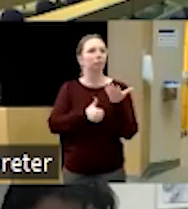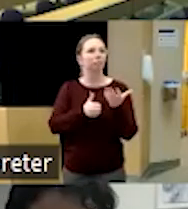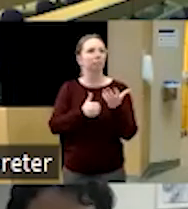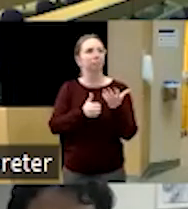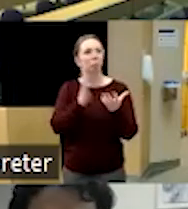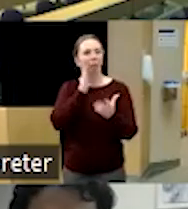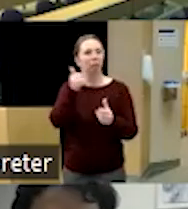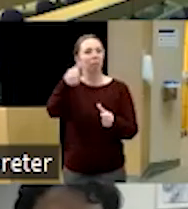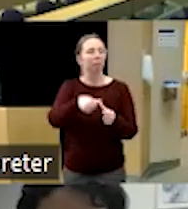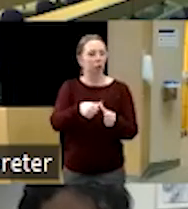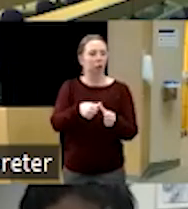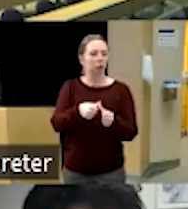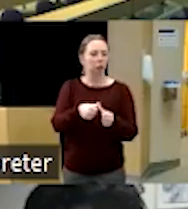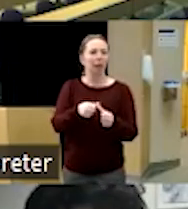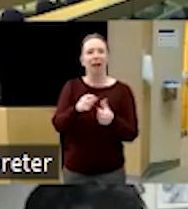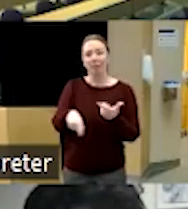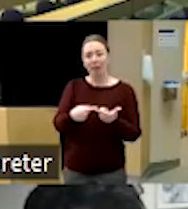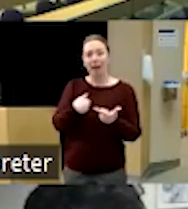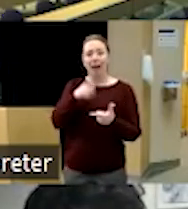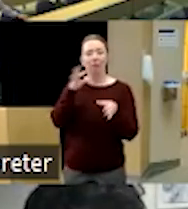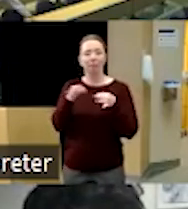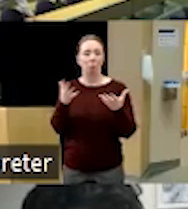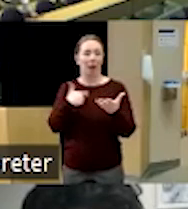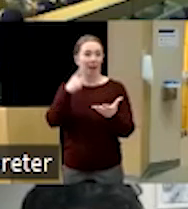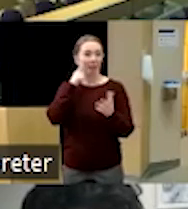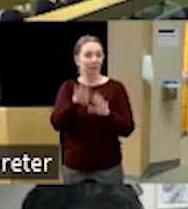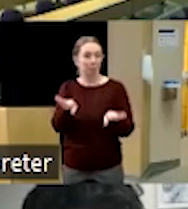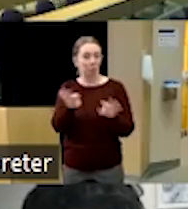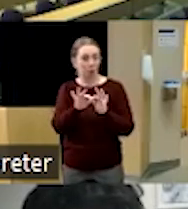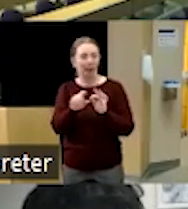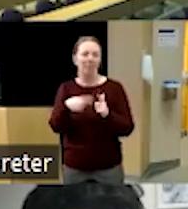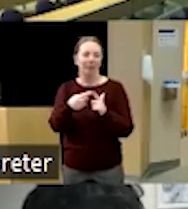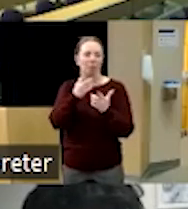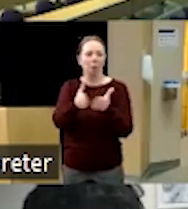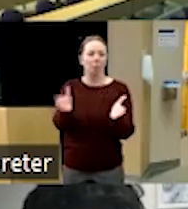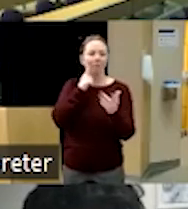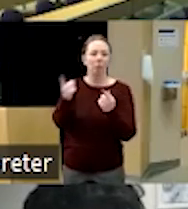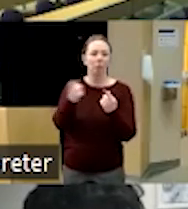and we move to the Q a session so what I what's your take-home message from The Talk